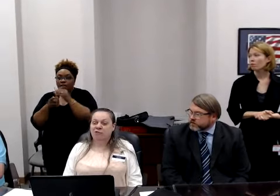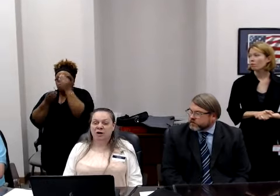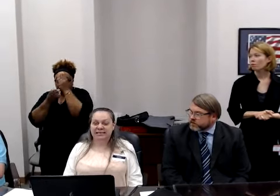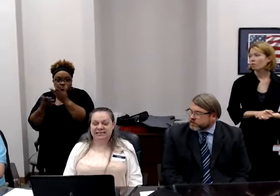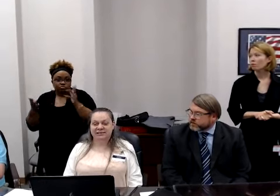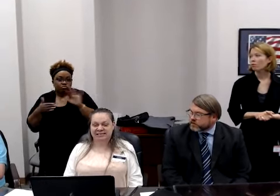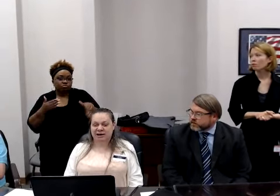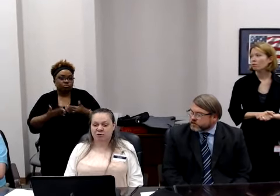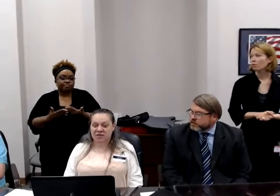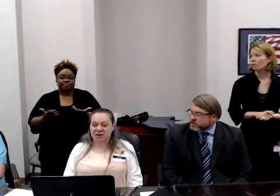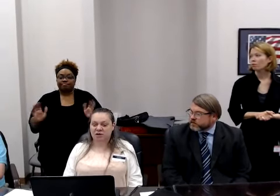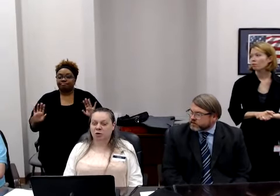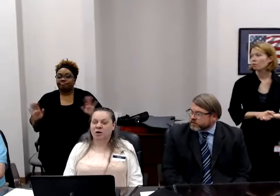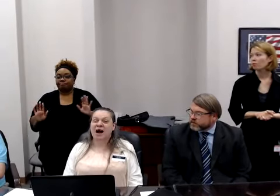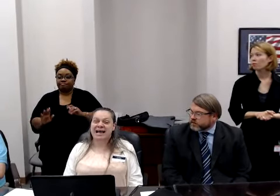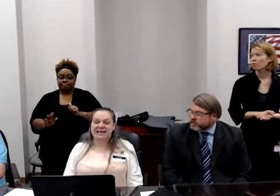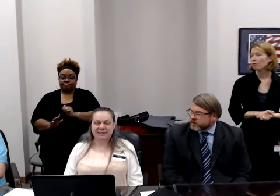I want to share with or not.